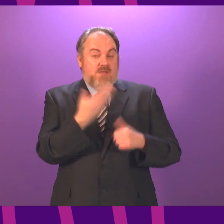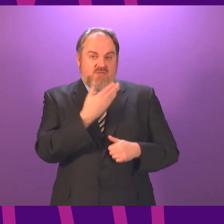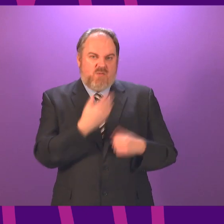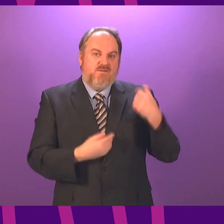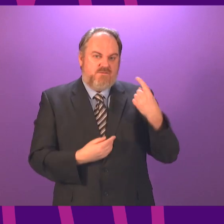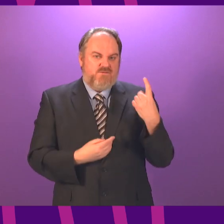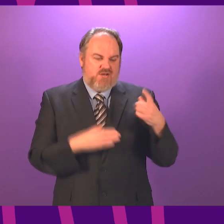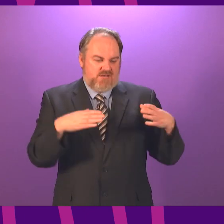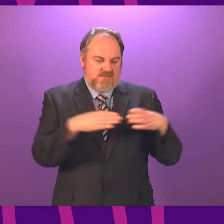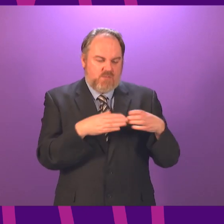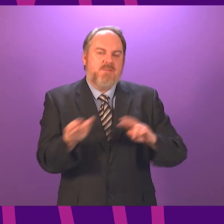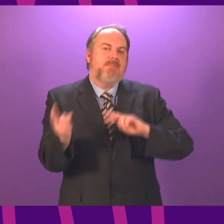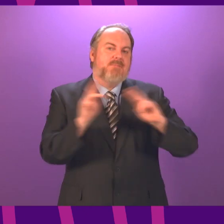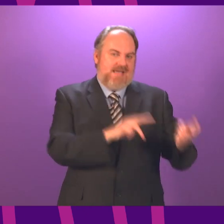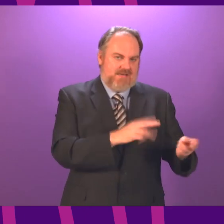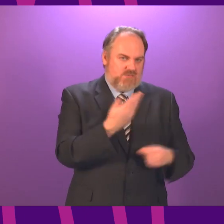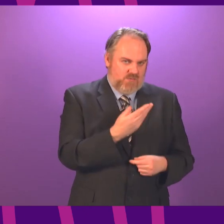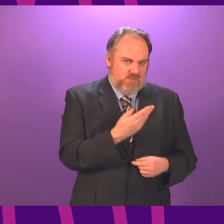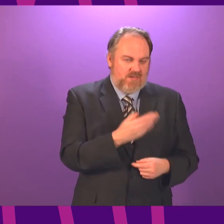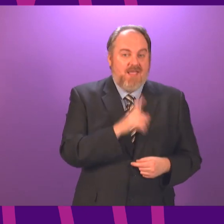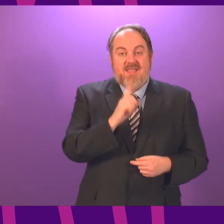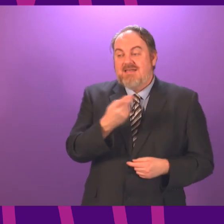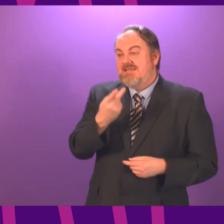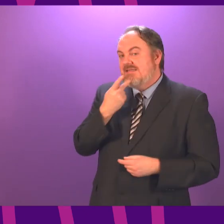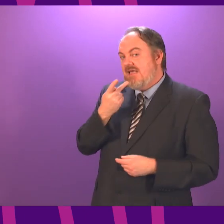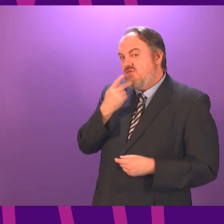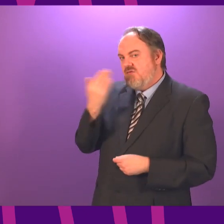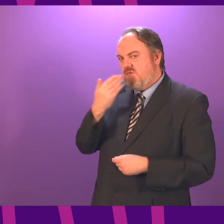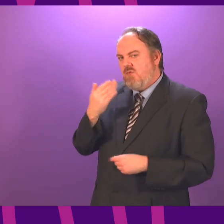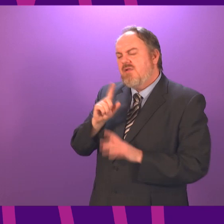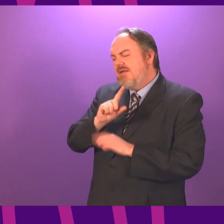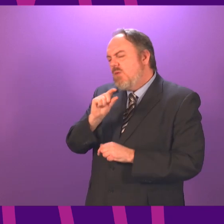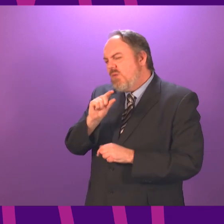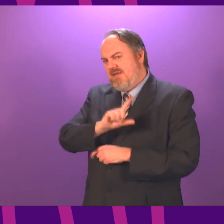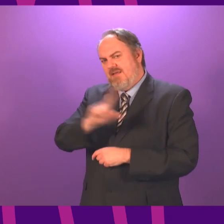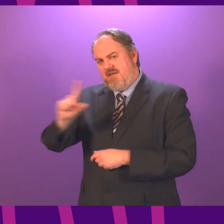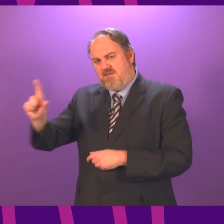all the secondary phase on a full-time basis. Our driving imperative remains having as much